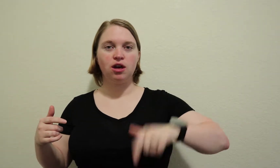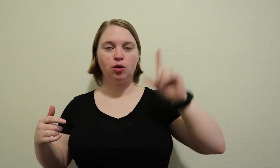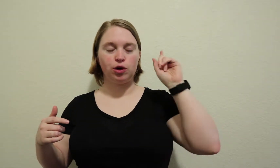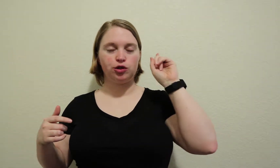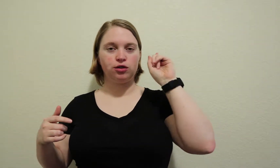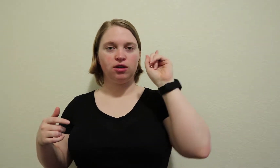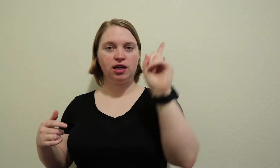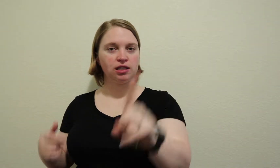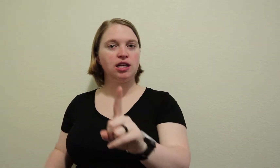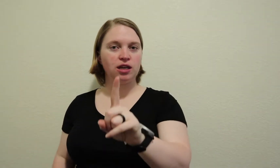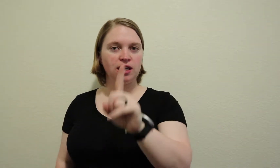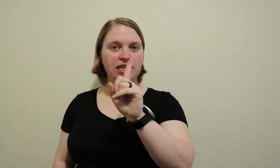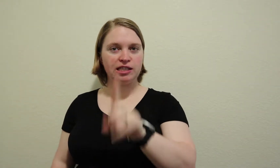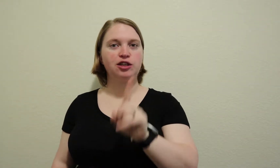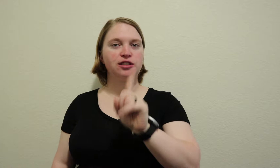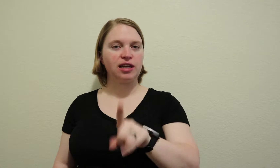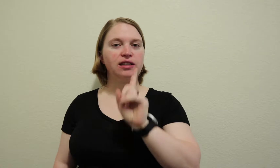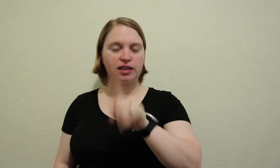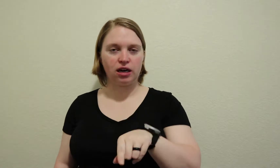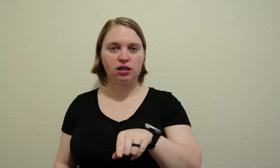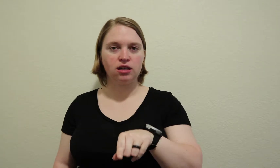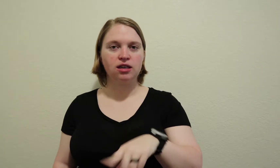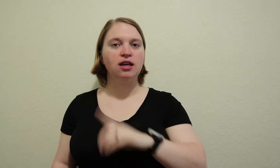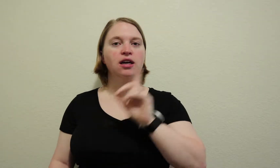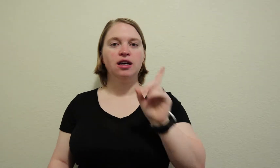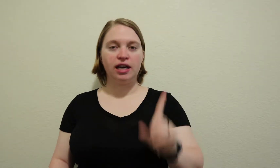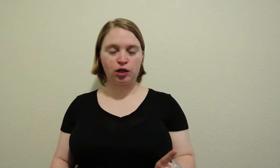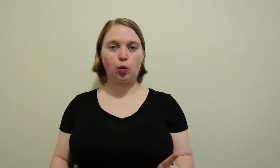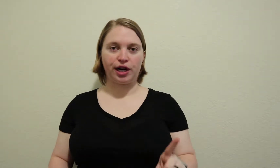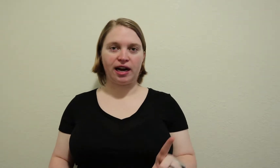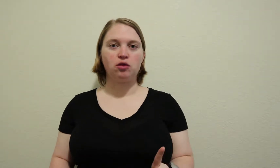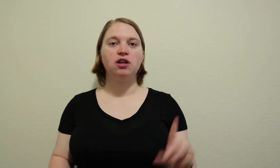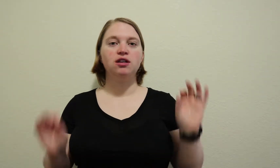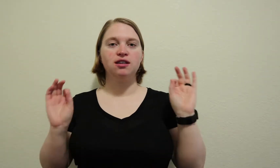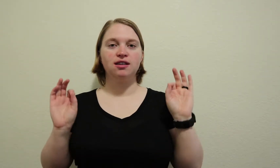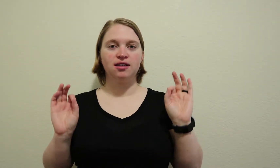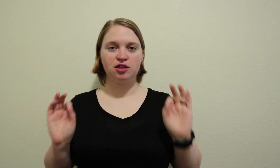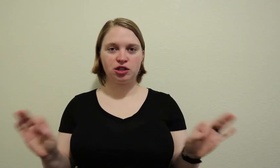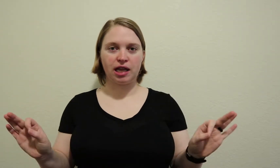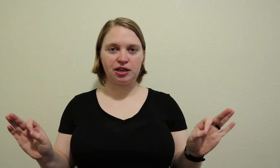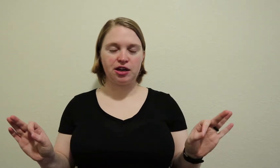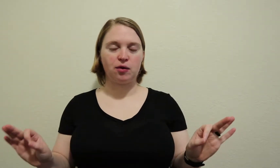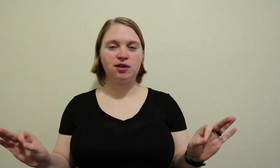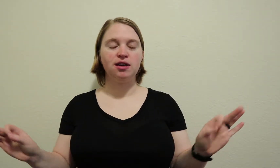which is easier said than done it's a workout, just letting you know